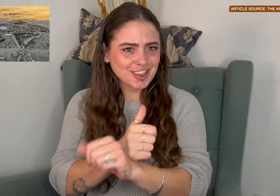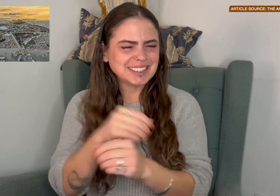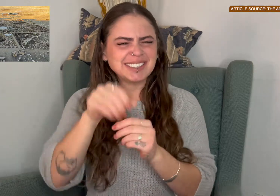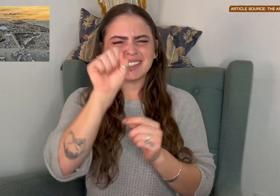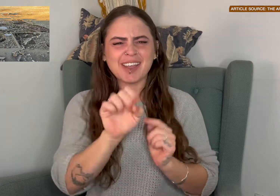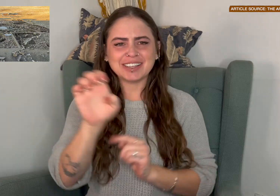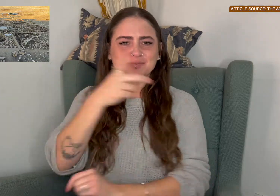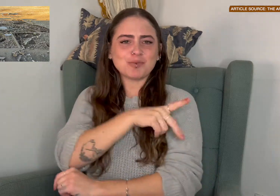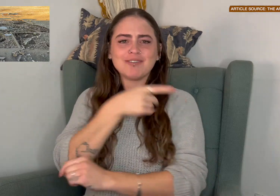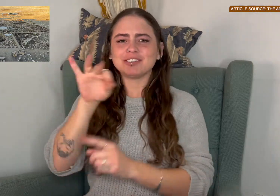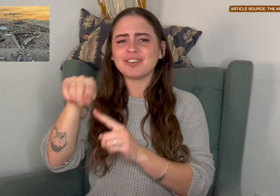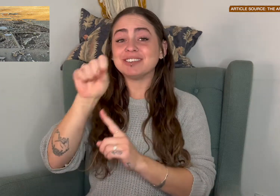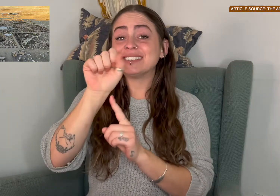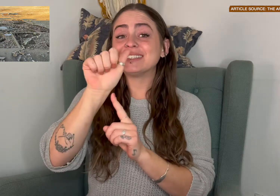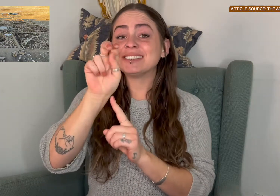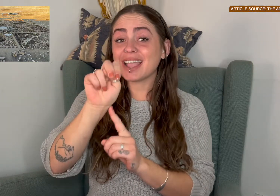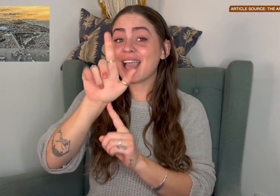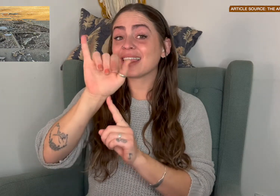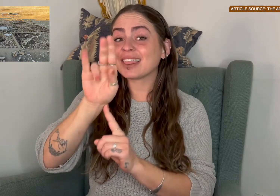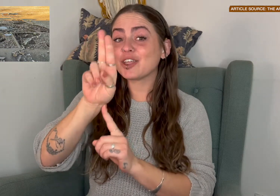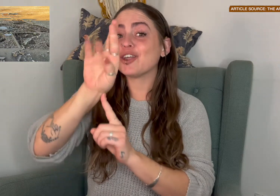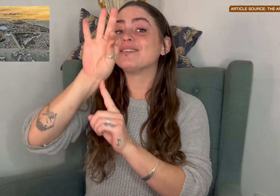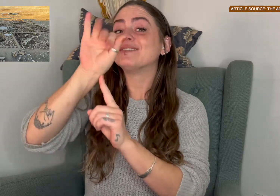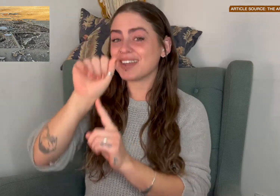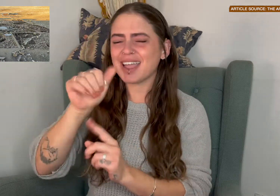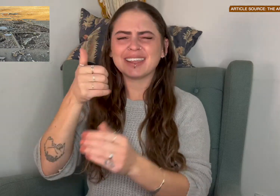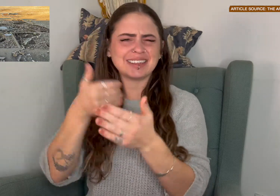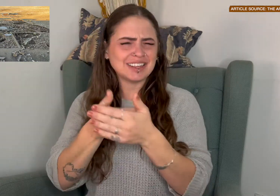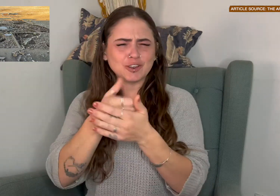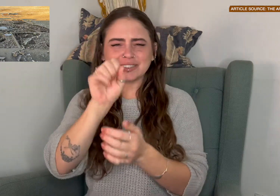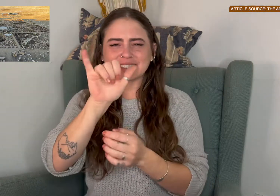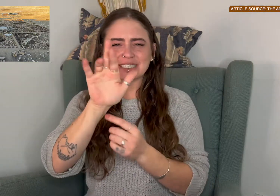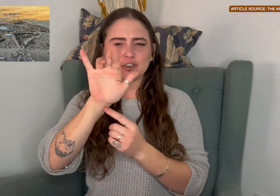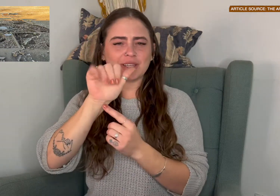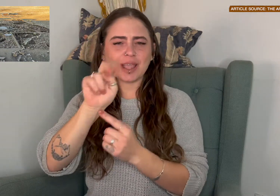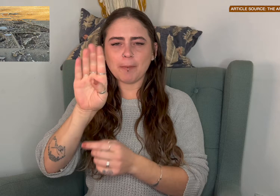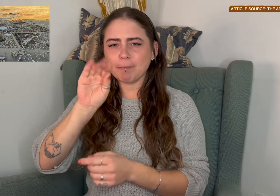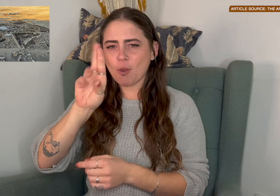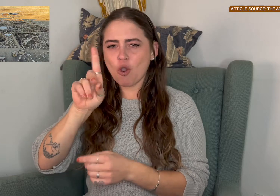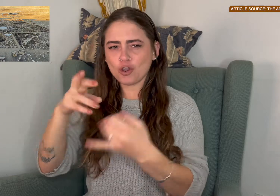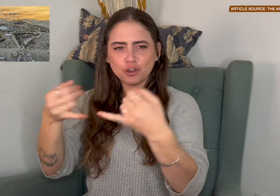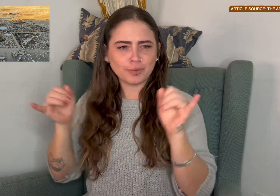n the south-eastern province of Sanliurfa near the Syrian border,